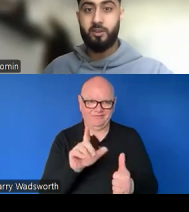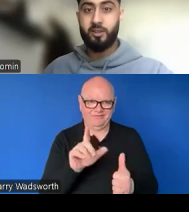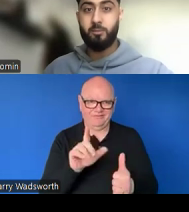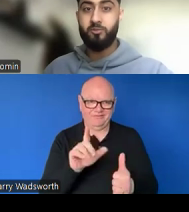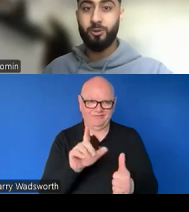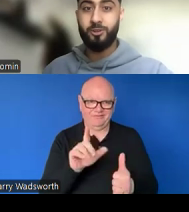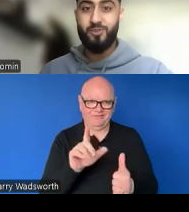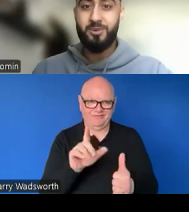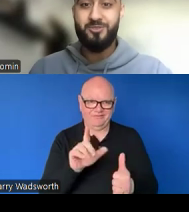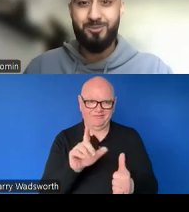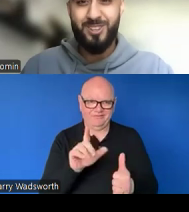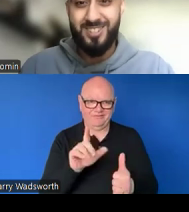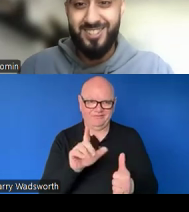Perfect. I'm loving all these rapid responses.